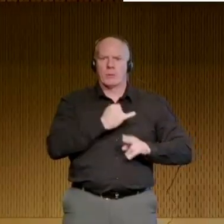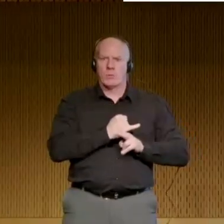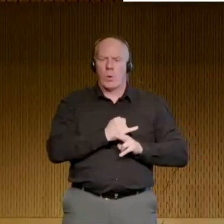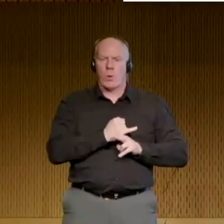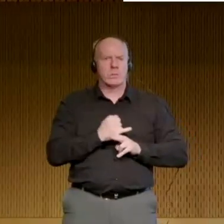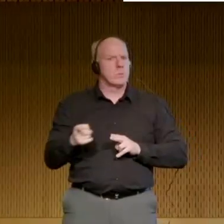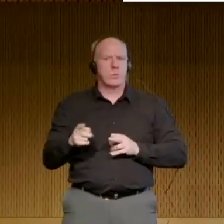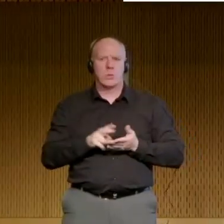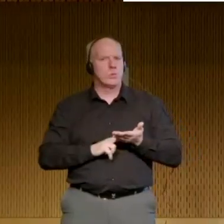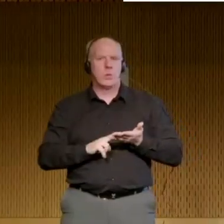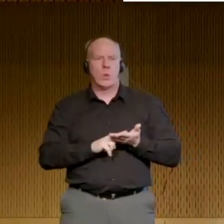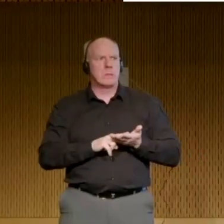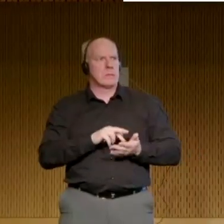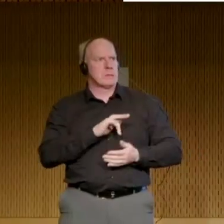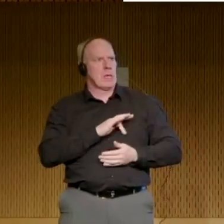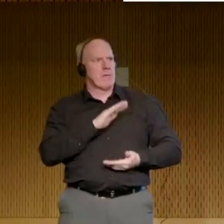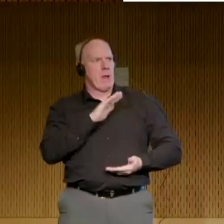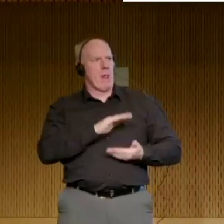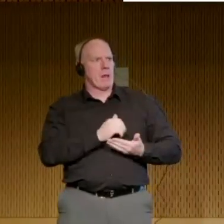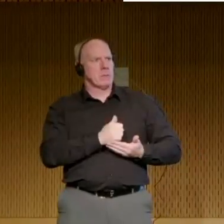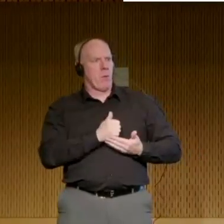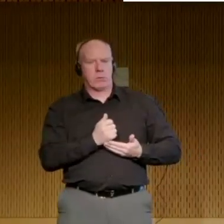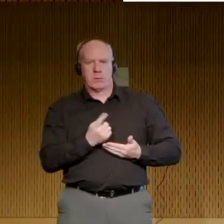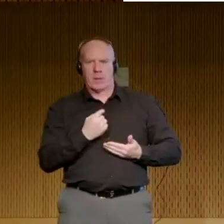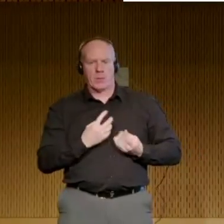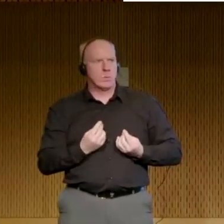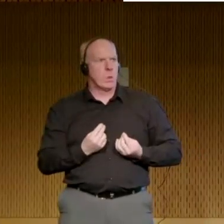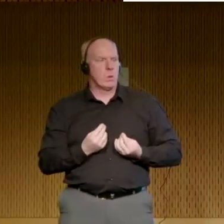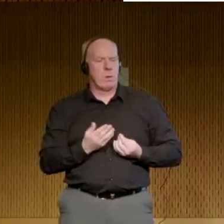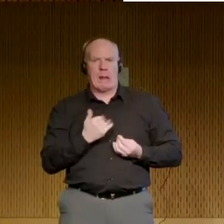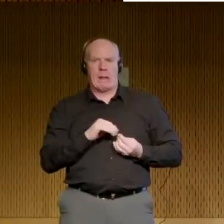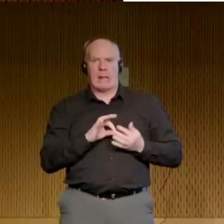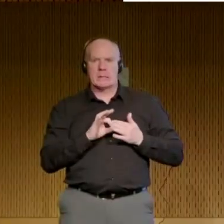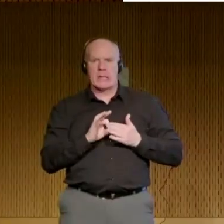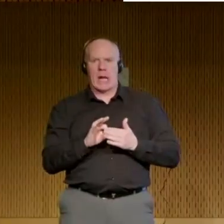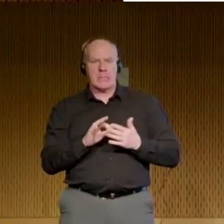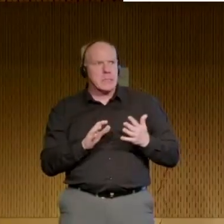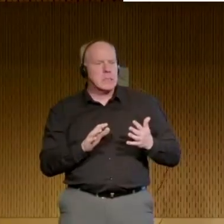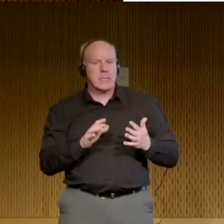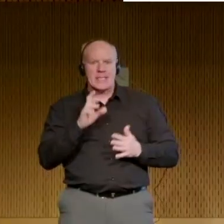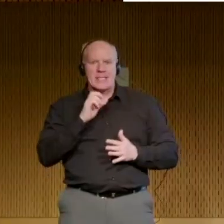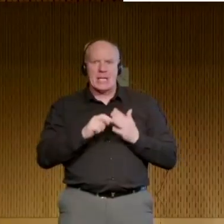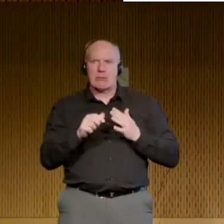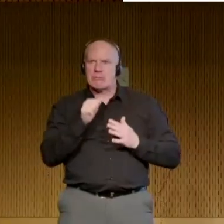used to having less prompts, less guidance from the teachers and tutors.